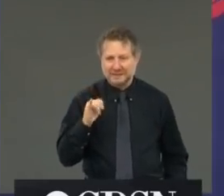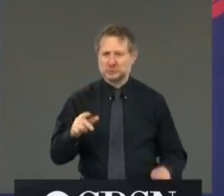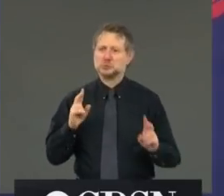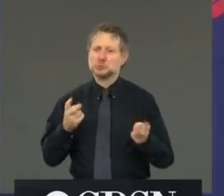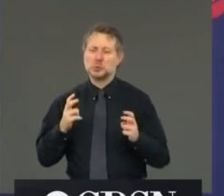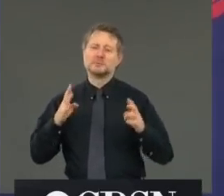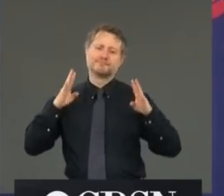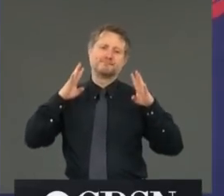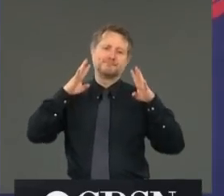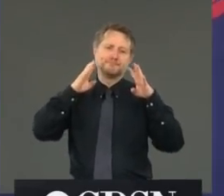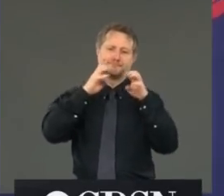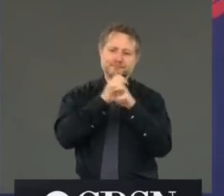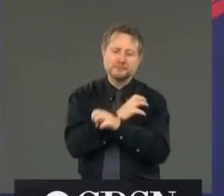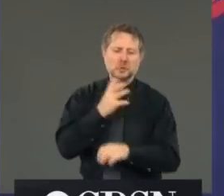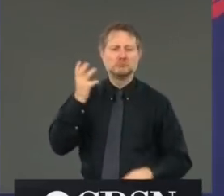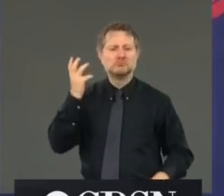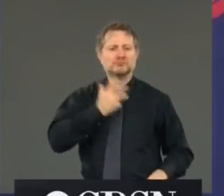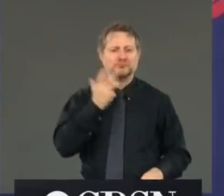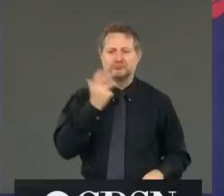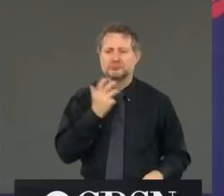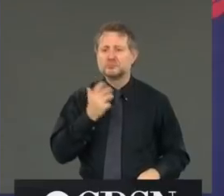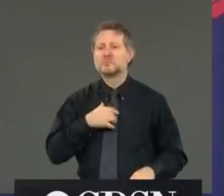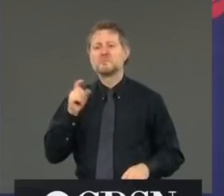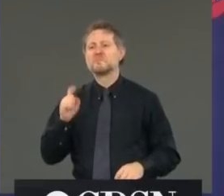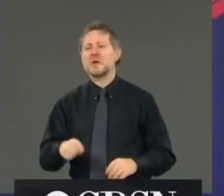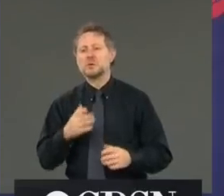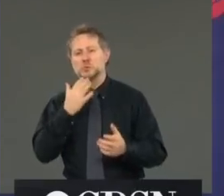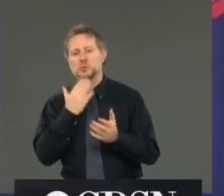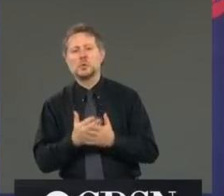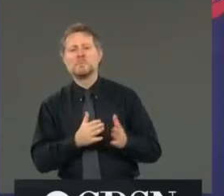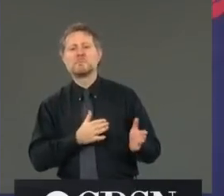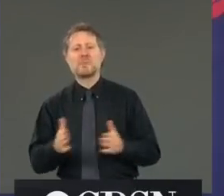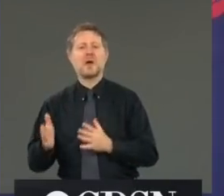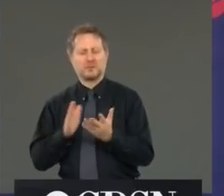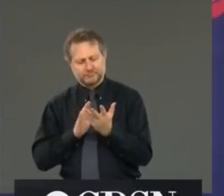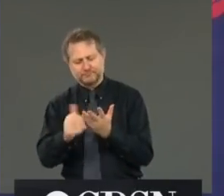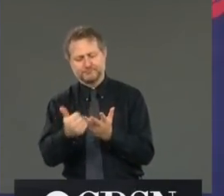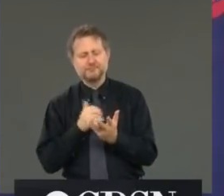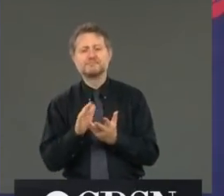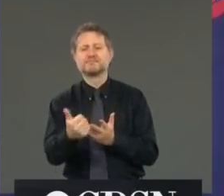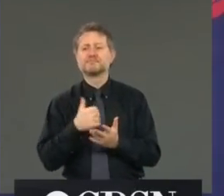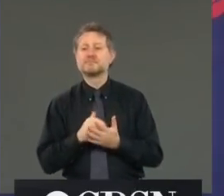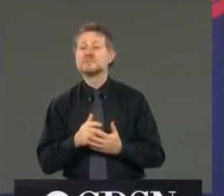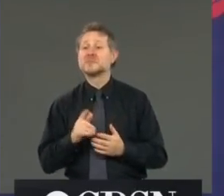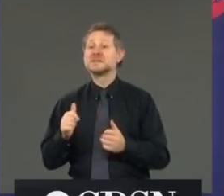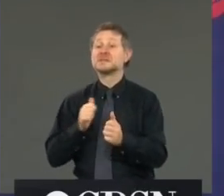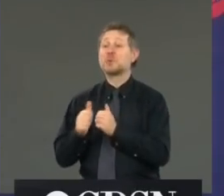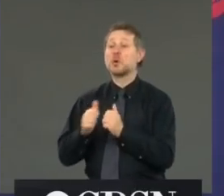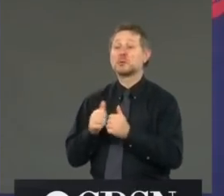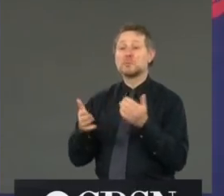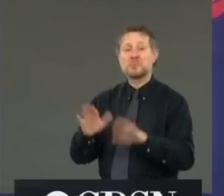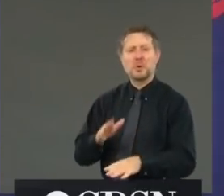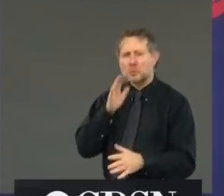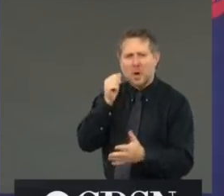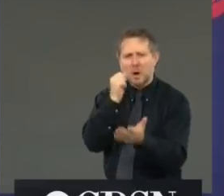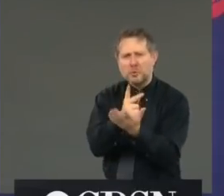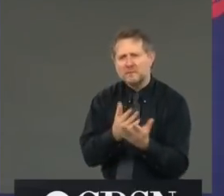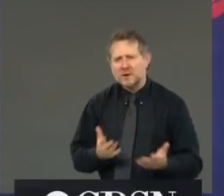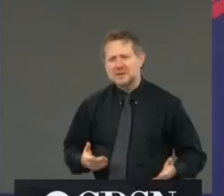I WORKED VERY HARD TO PASS IT. I BELIEVE WE WILL. BUT WE DIDN'T GET IT DONE THIS LAST SESSION BECAUSE IT'S A